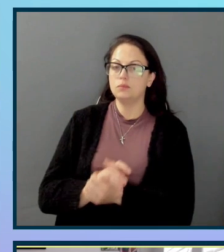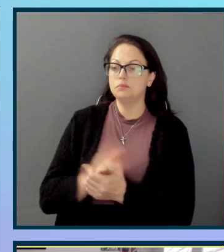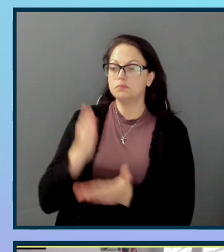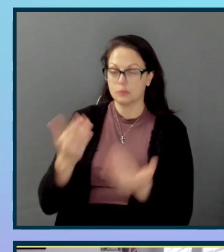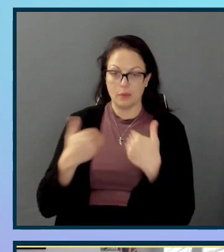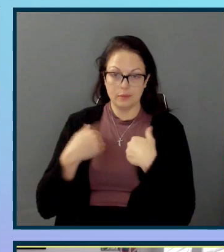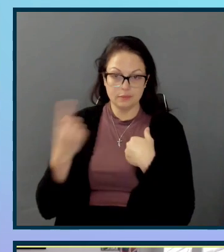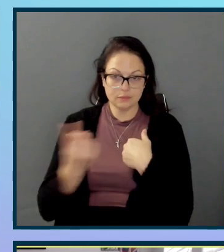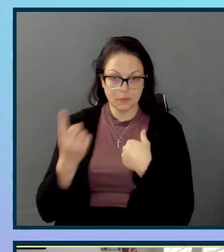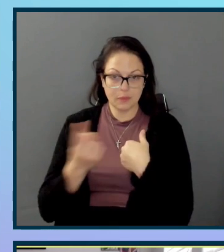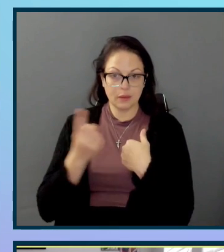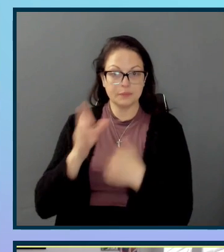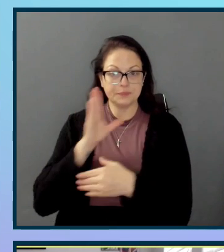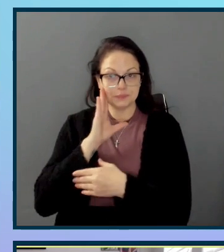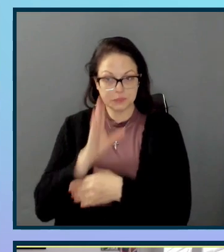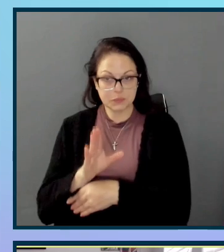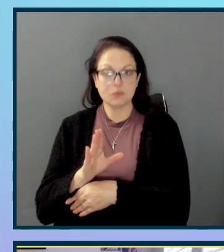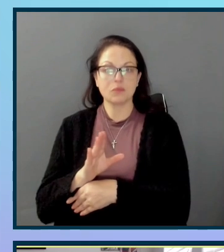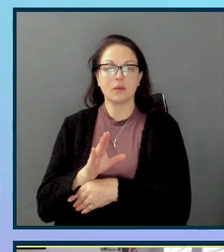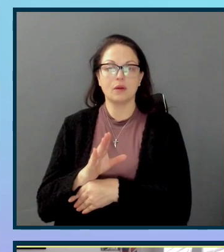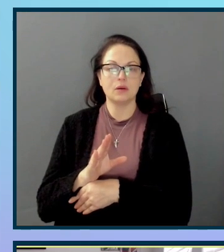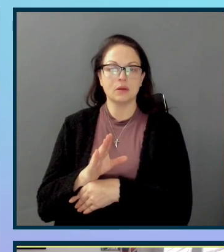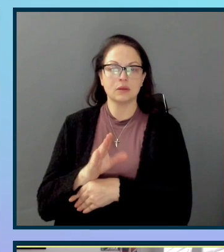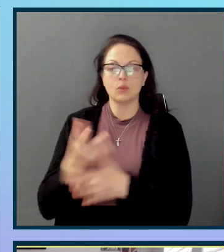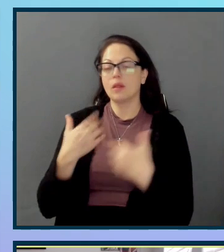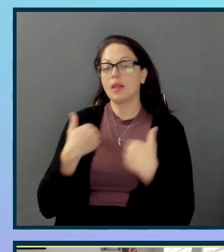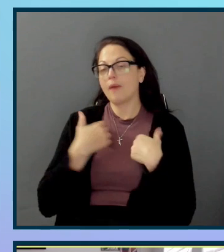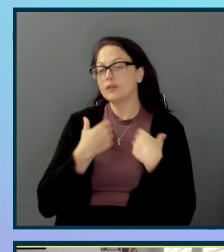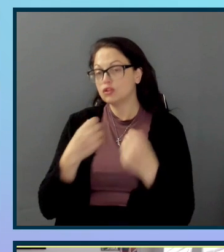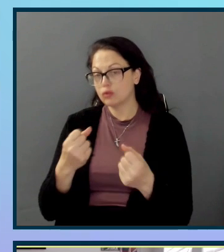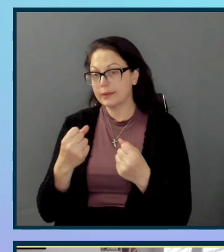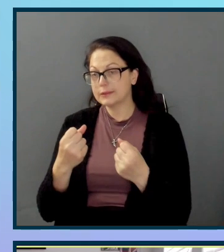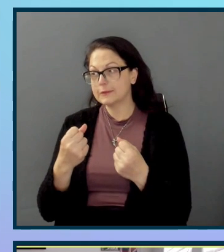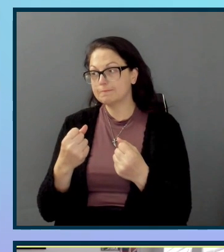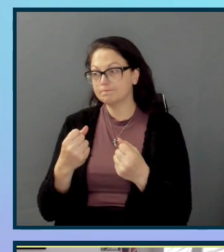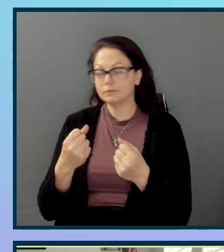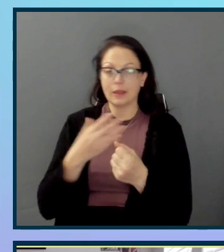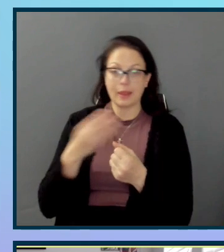that they're going to sort of have, they're gonna have strengths in some areas and weaknesses in others,